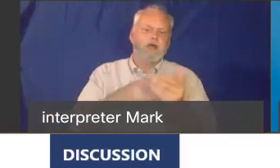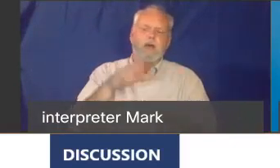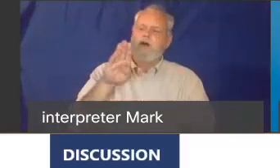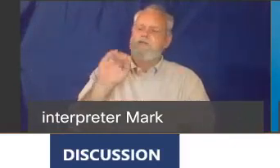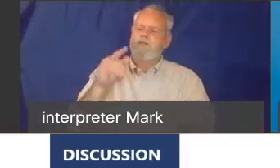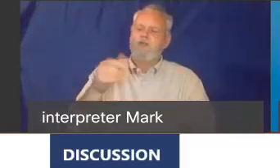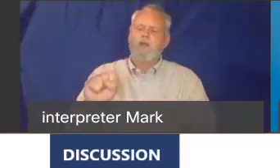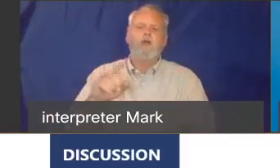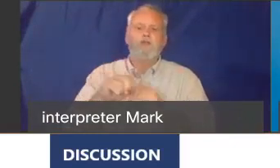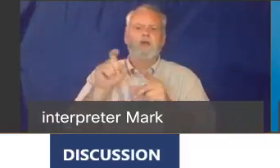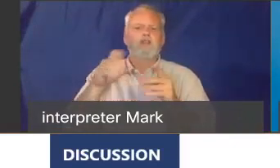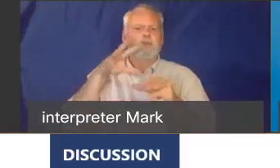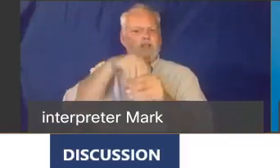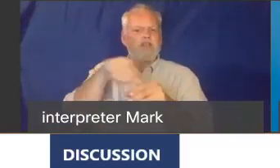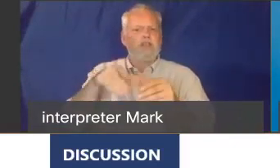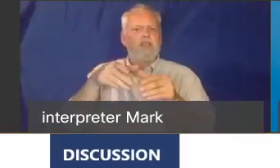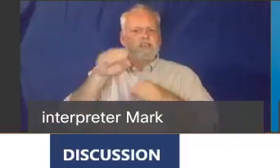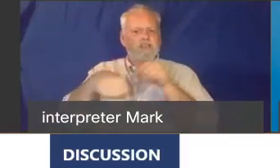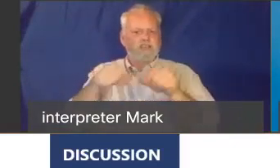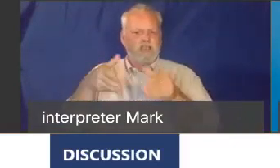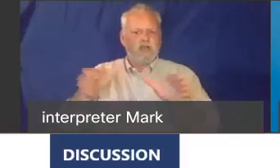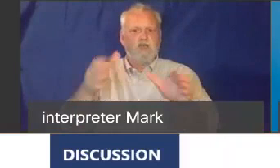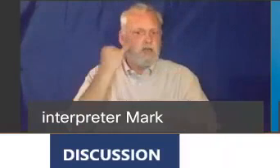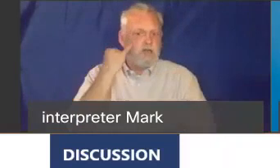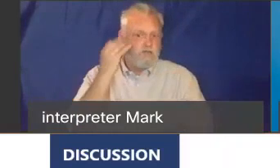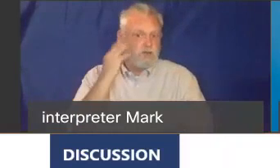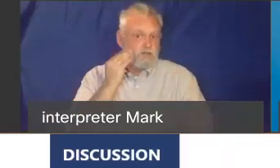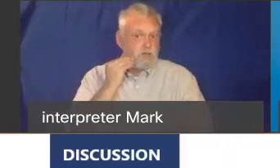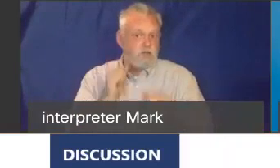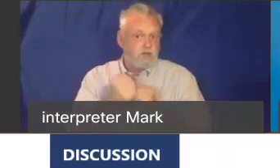Cycle track, so if you encounter whenever and please be patient with the petty caps.